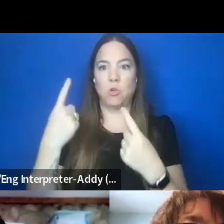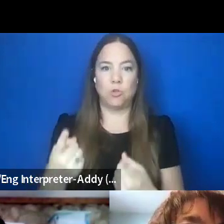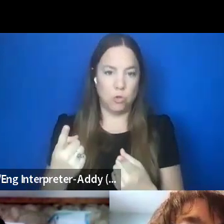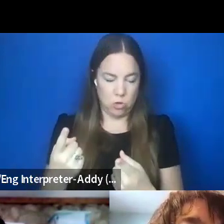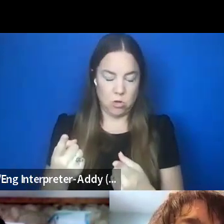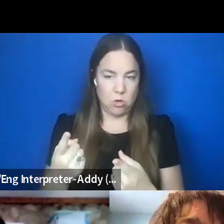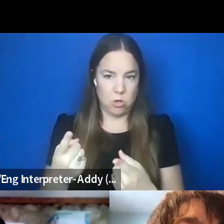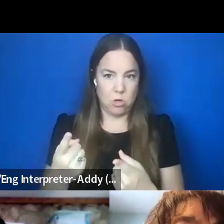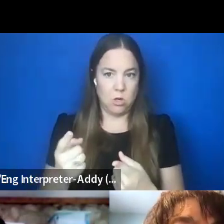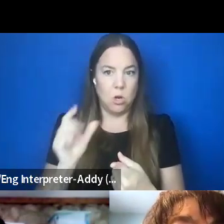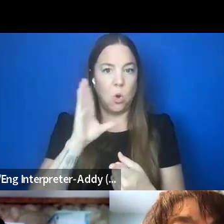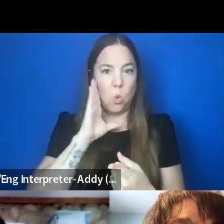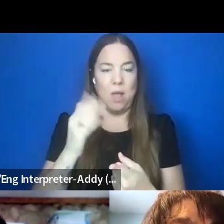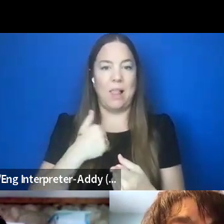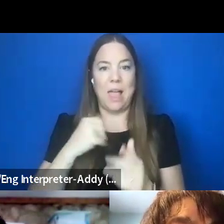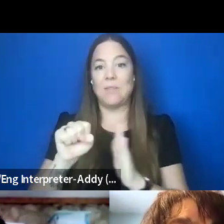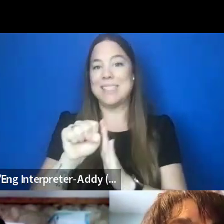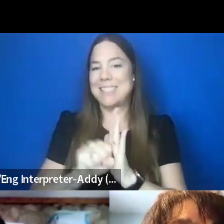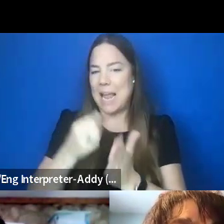Adeleigh Belyeu: put State funding towards